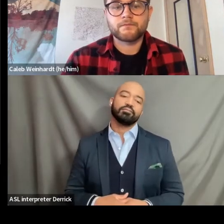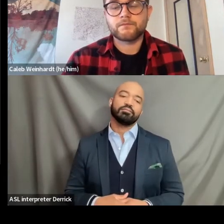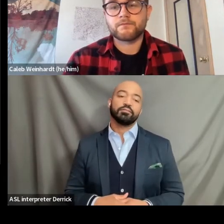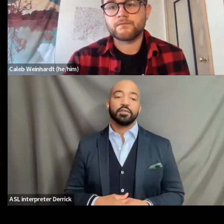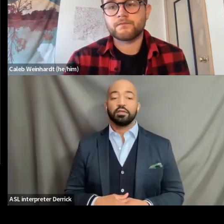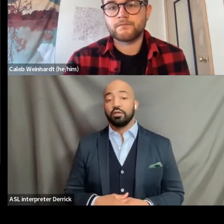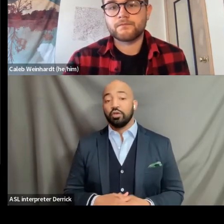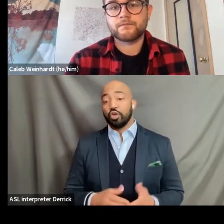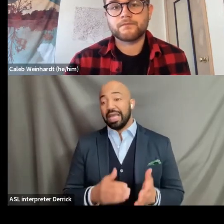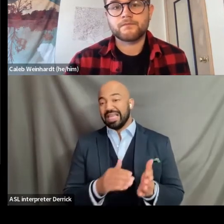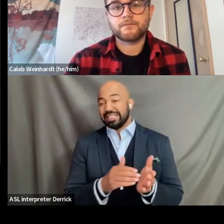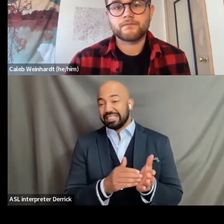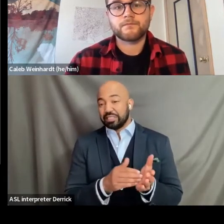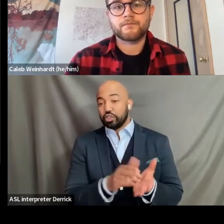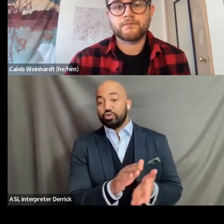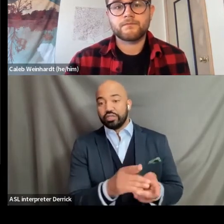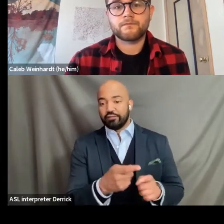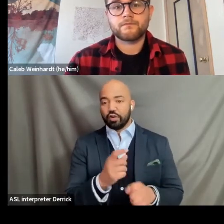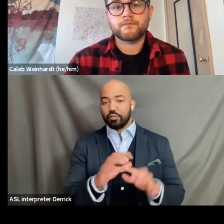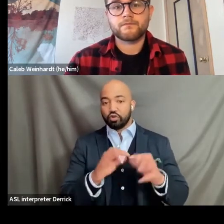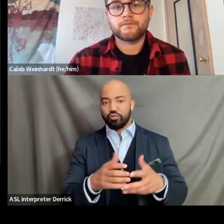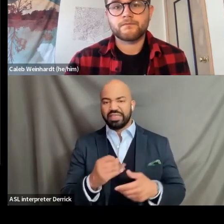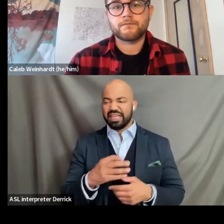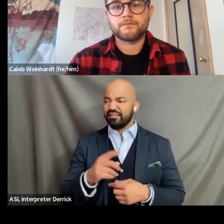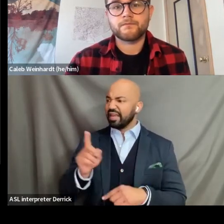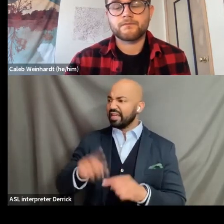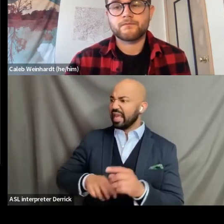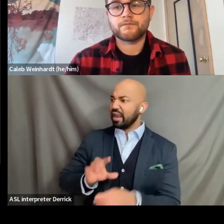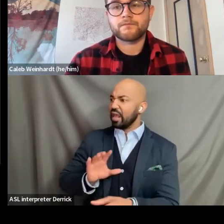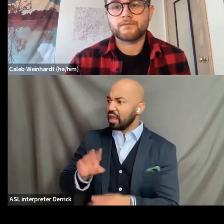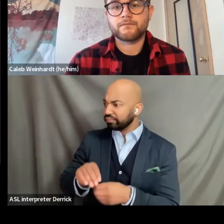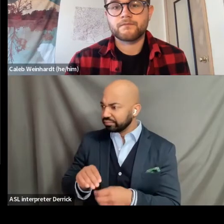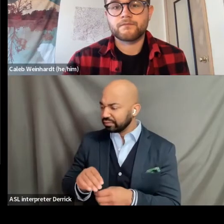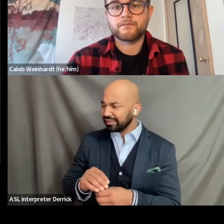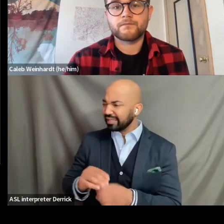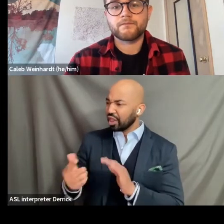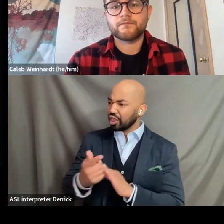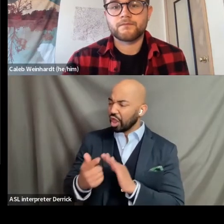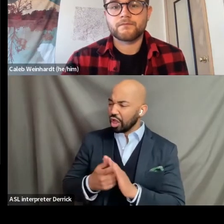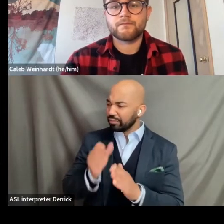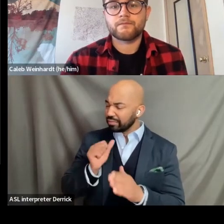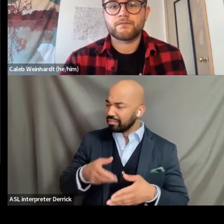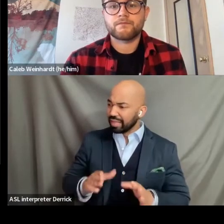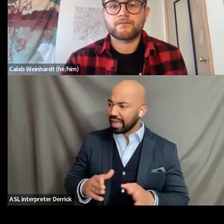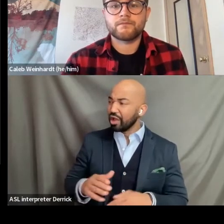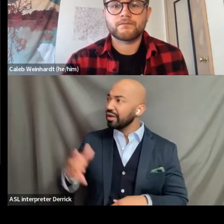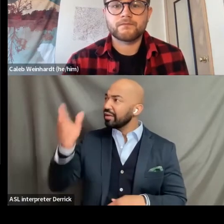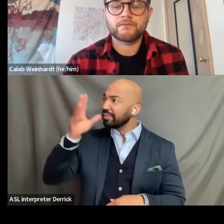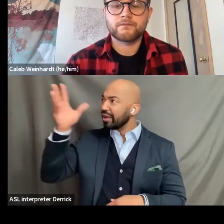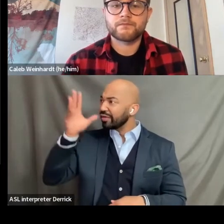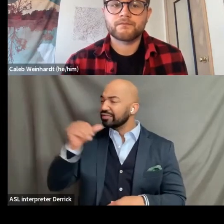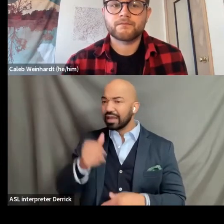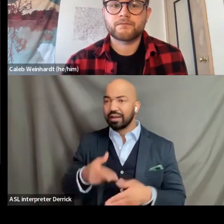If you can't be included in groups, either because of legislation or because of parents who are trying to legislate,